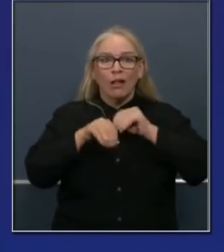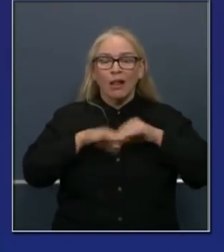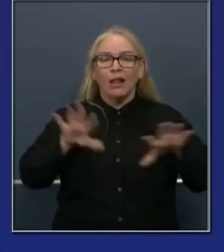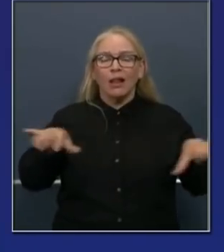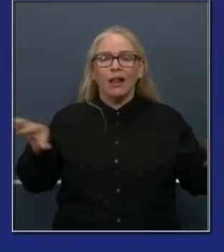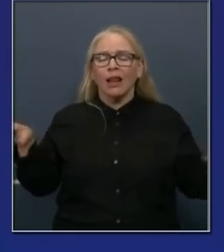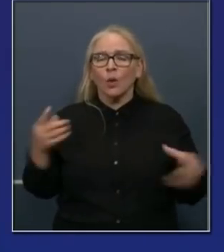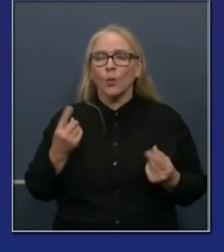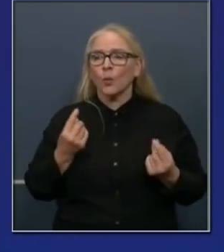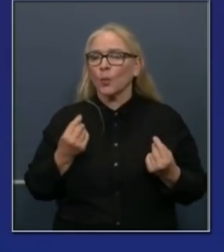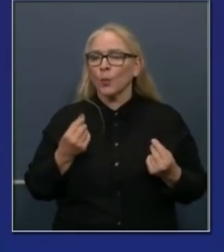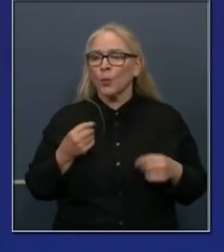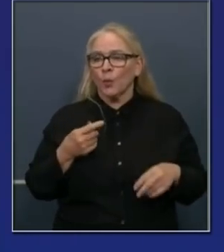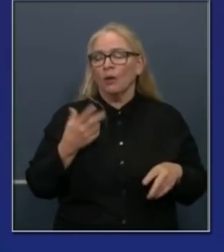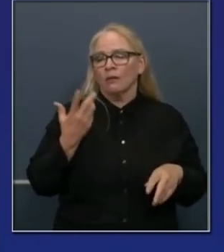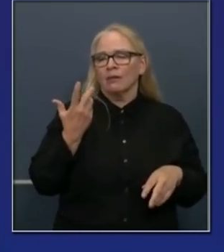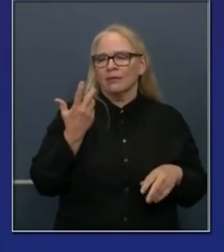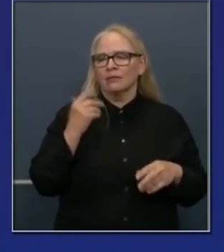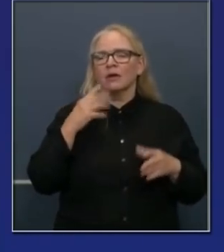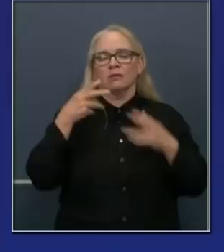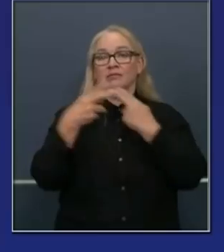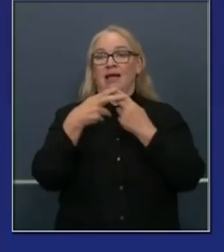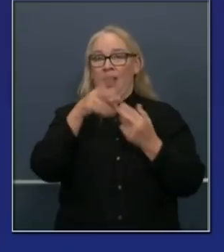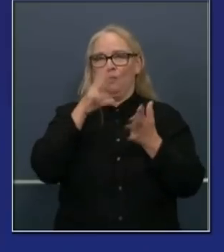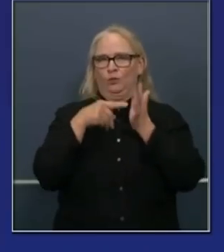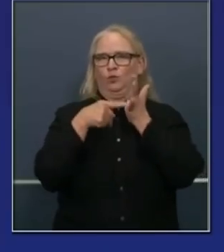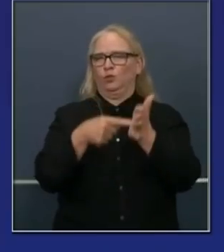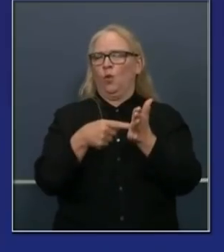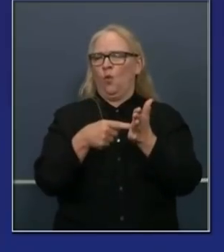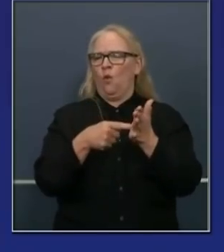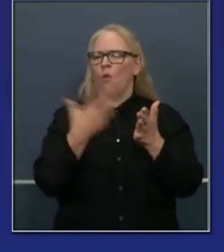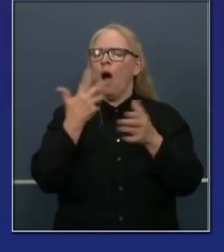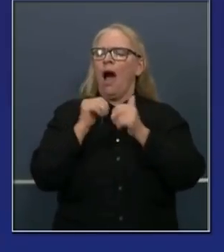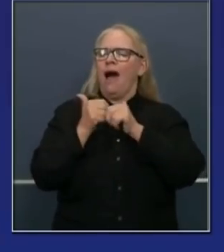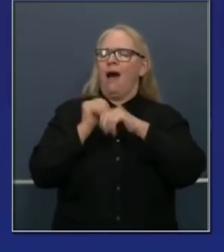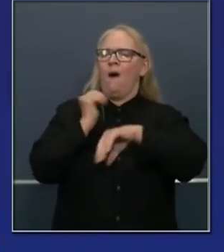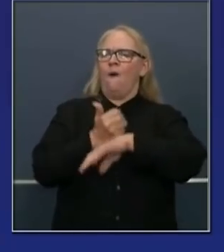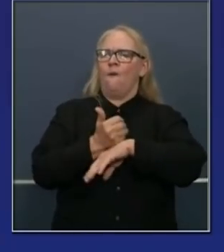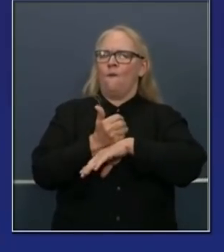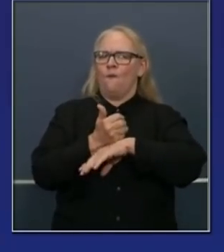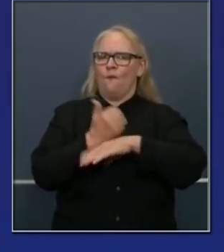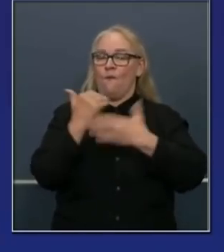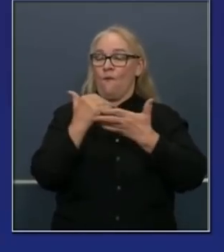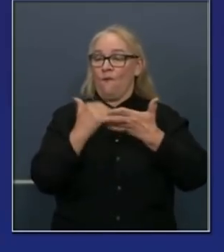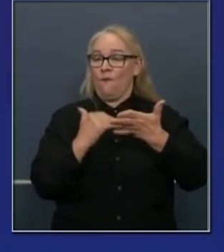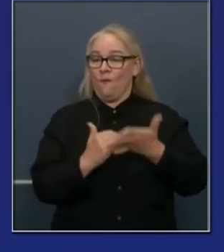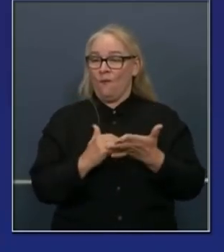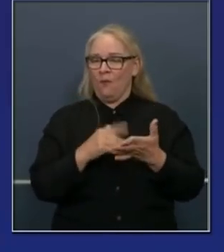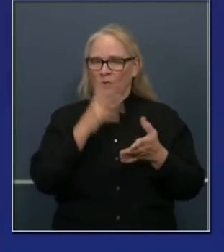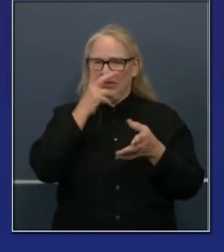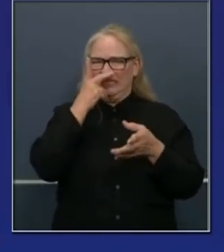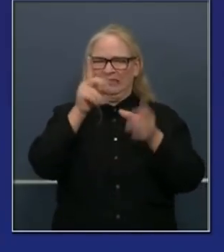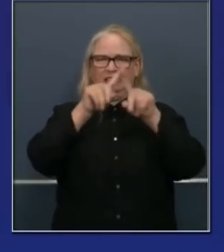A DISTRICT SETTING OR IF THE SPREAD CONTINUES IN THE COUNTY INUNDATED AND SO THIS SLIDE PUTS FORTH SOME CRITERIA THAT